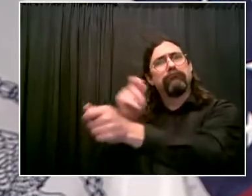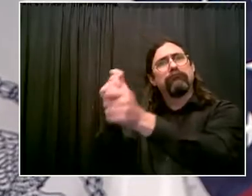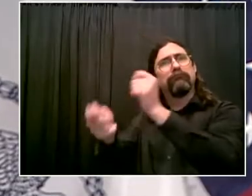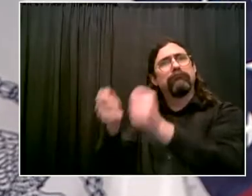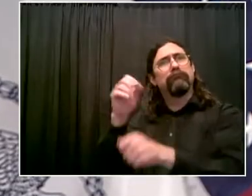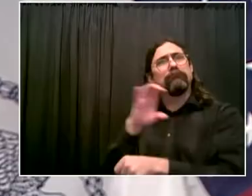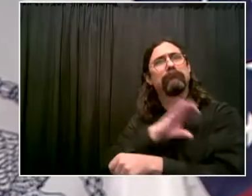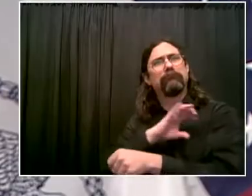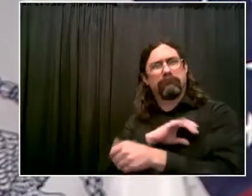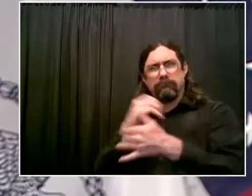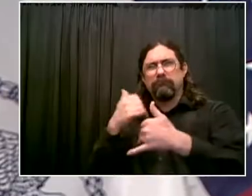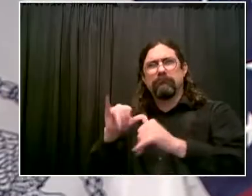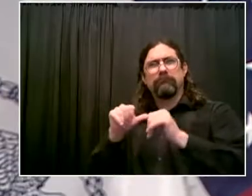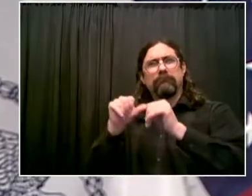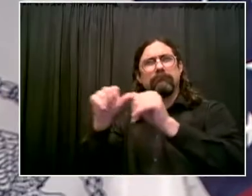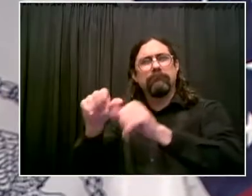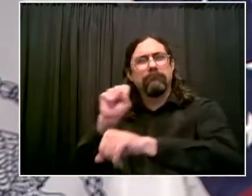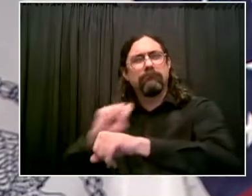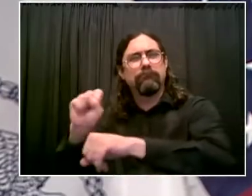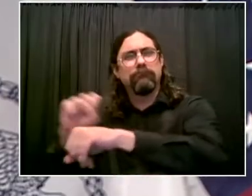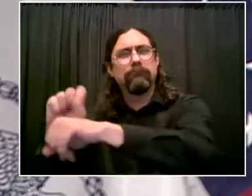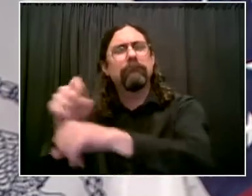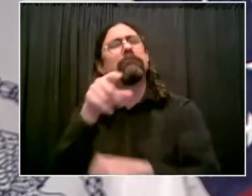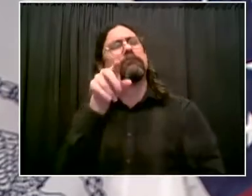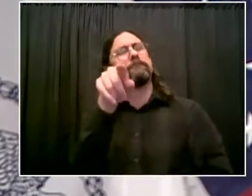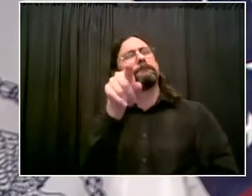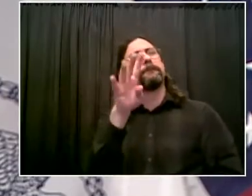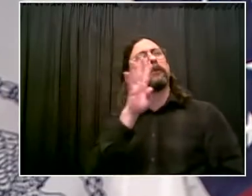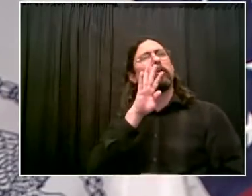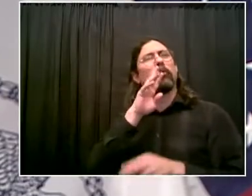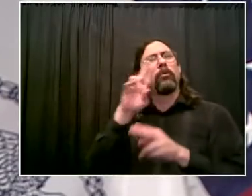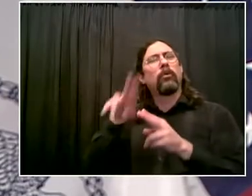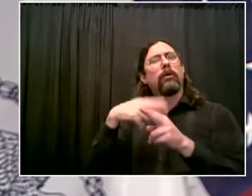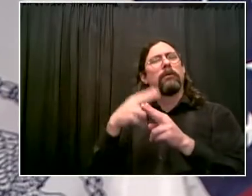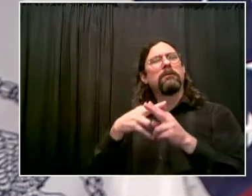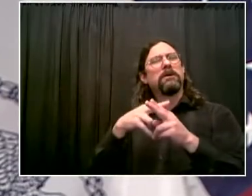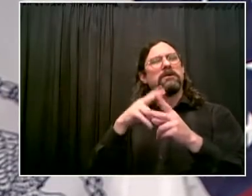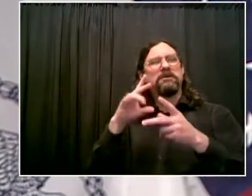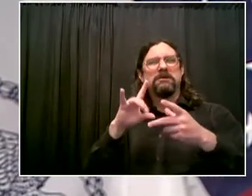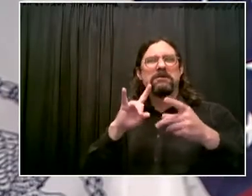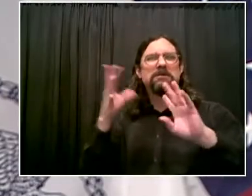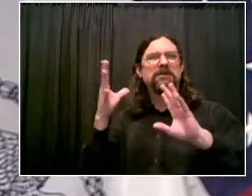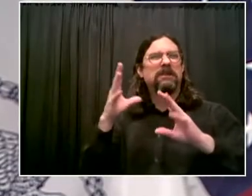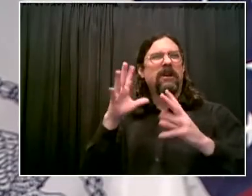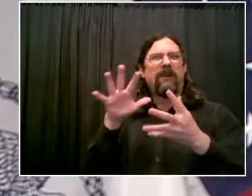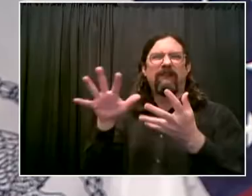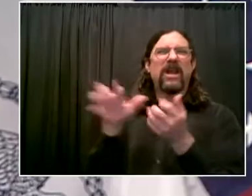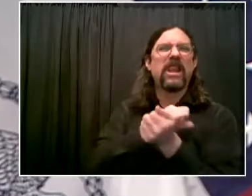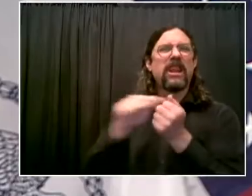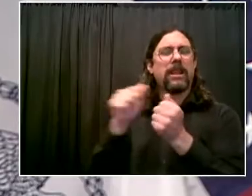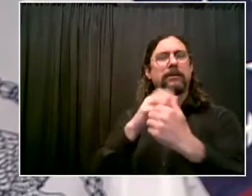VIOLENCE INTERRUPTERS, I WAS WONDERING HOW DO YOU